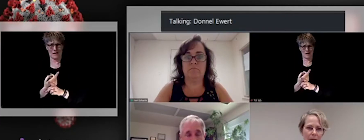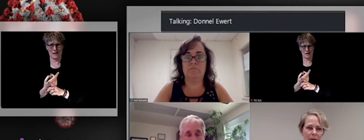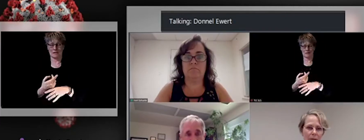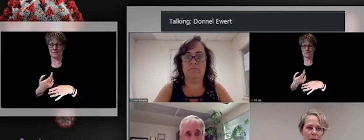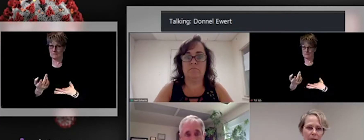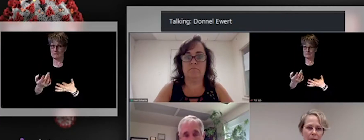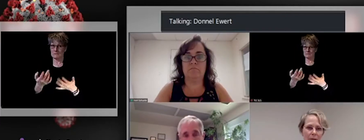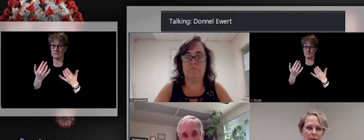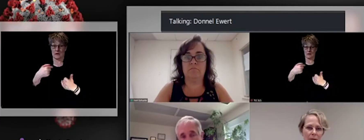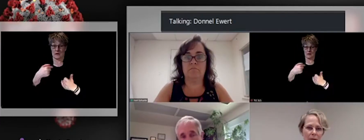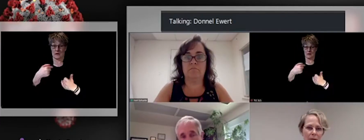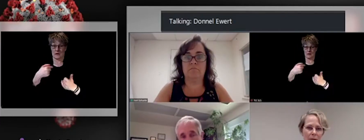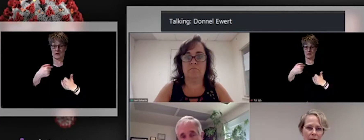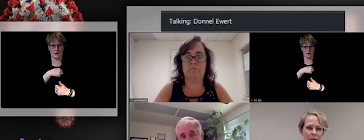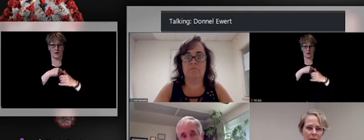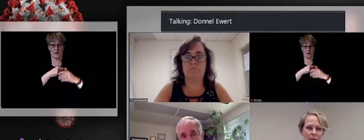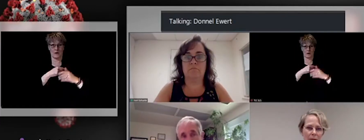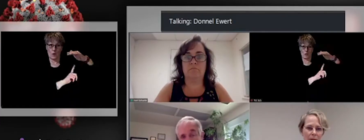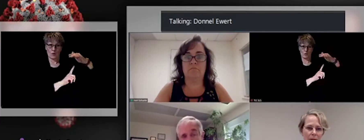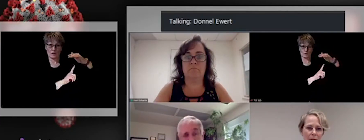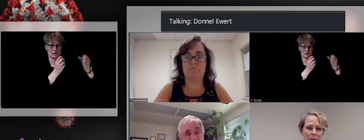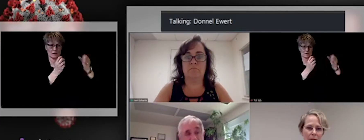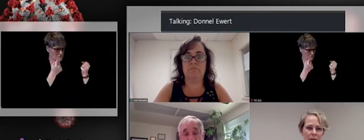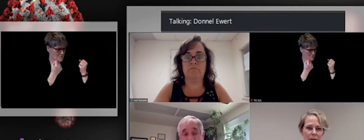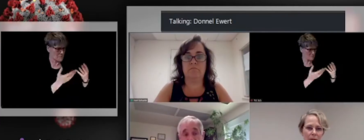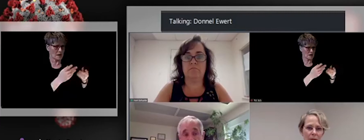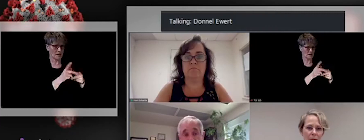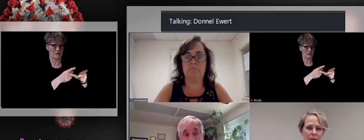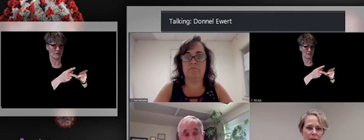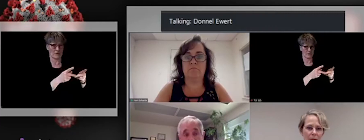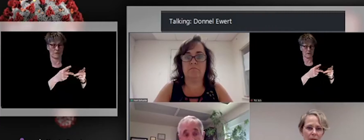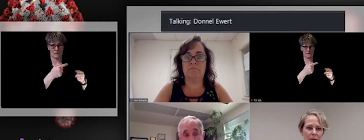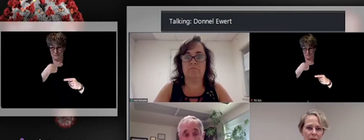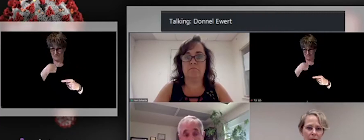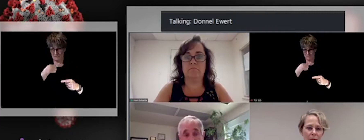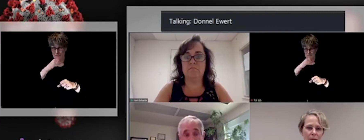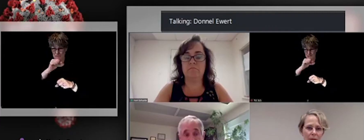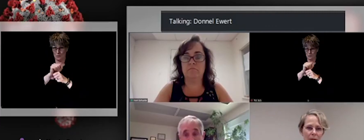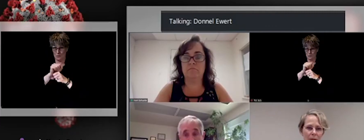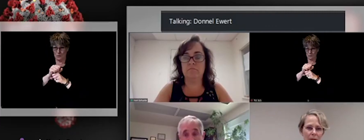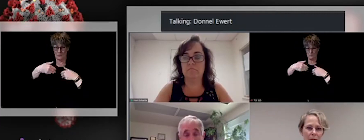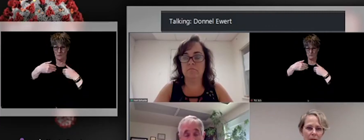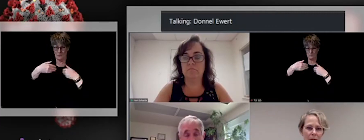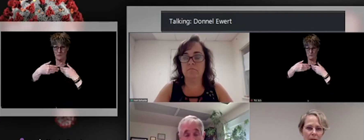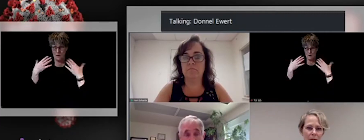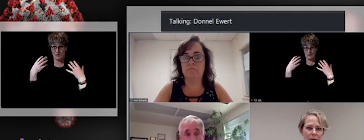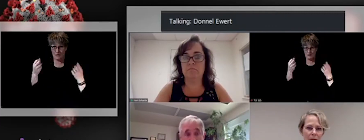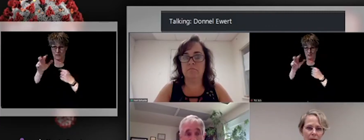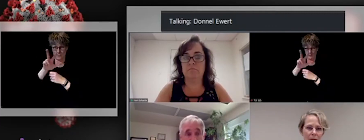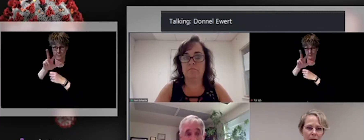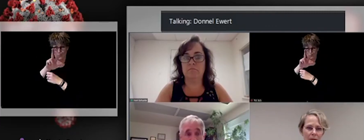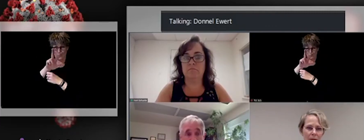in public health for 32 years and this is the first time I've ever been part of doing